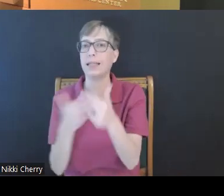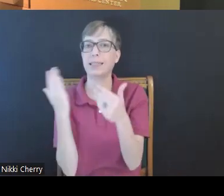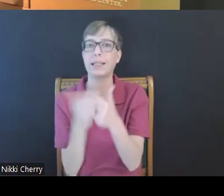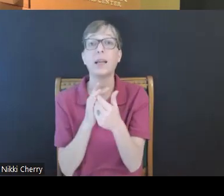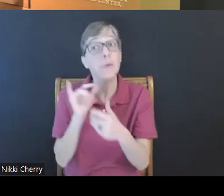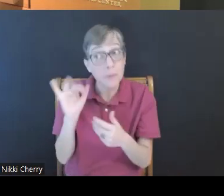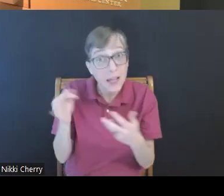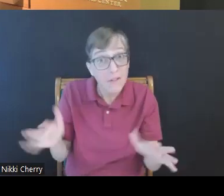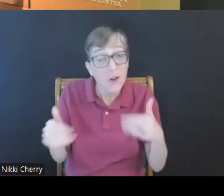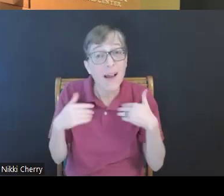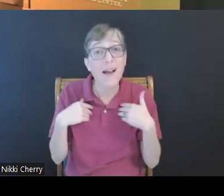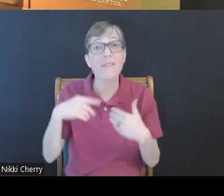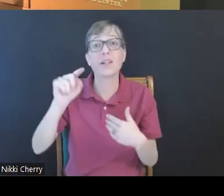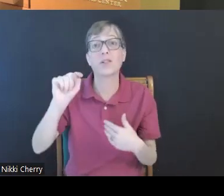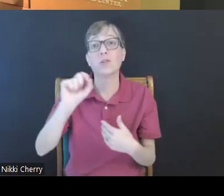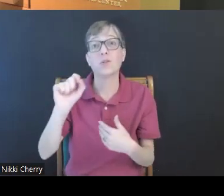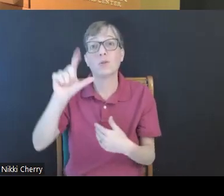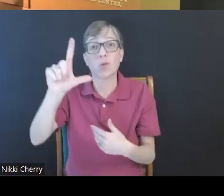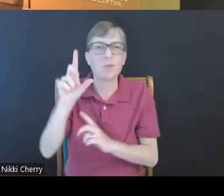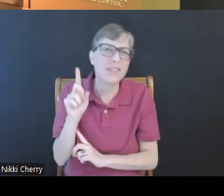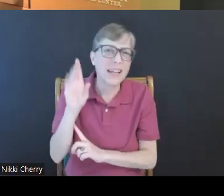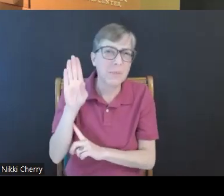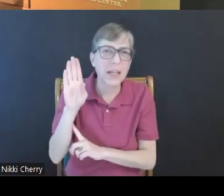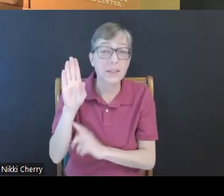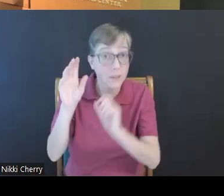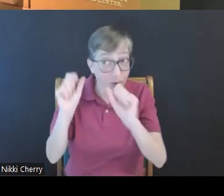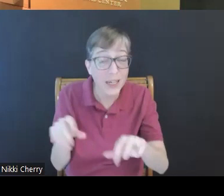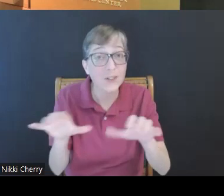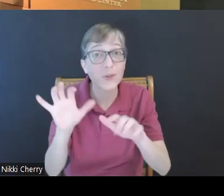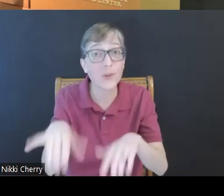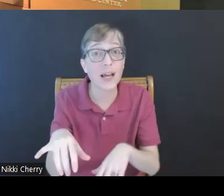said what do we do with a psychiatrist well they can't take care of all those patients but what